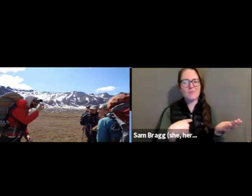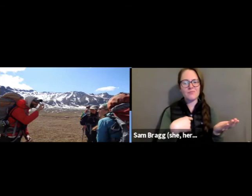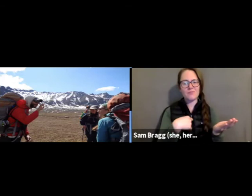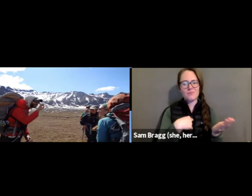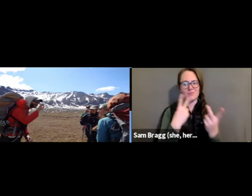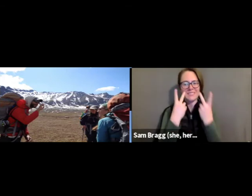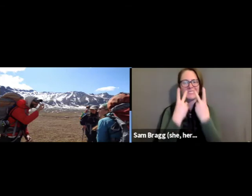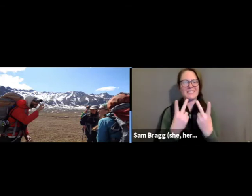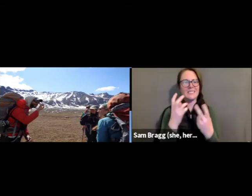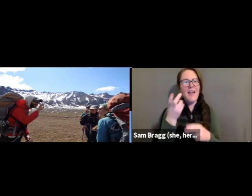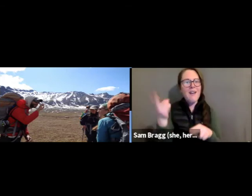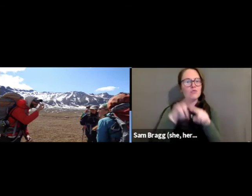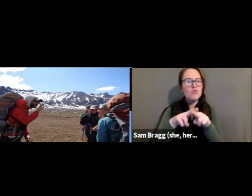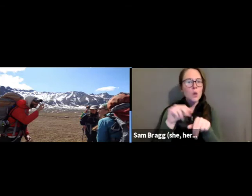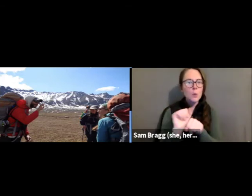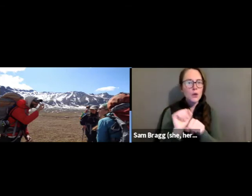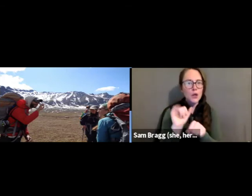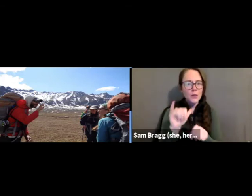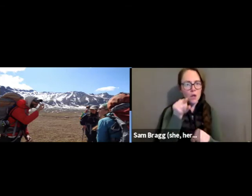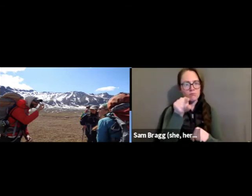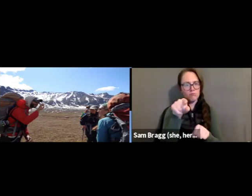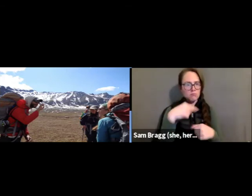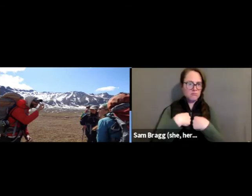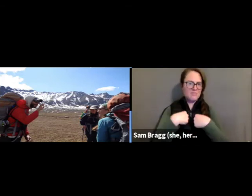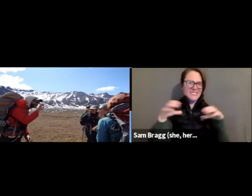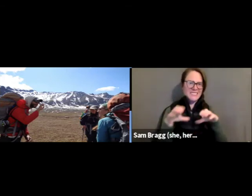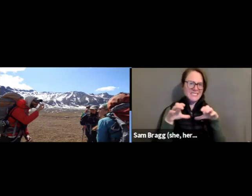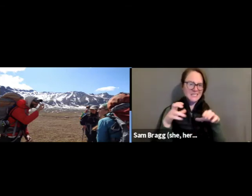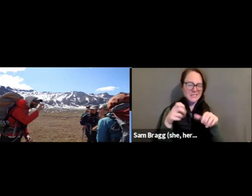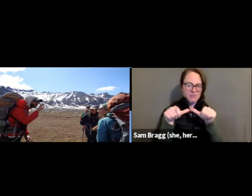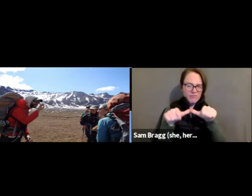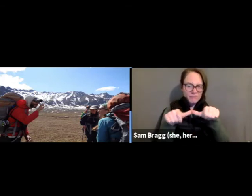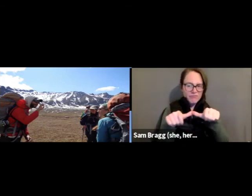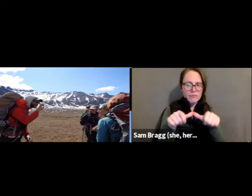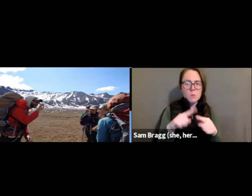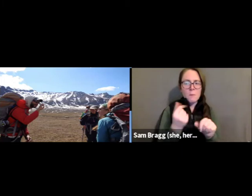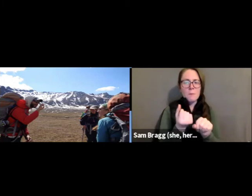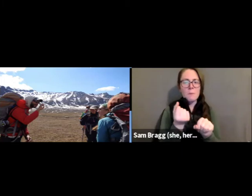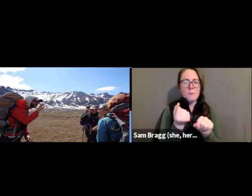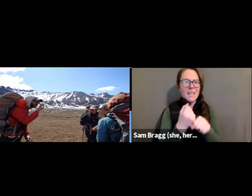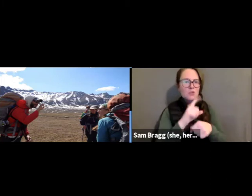I would like to recognize all the extra work that I saw you taking on